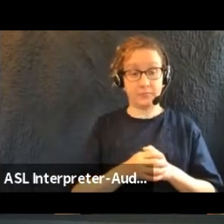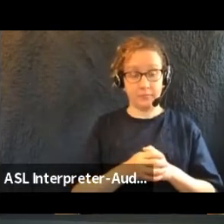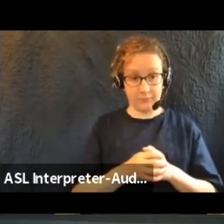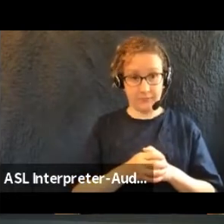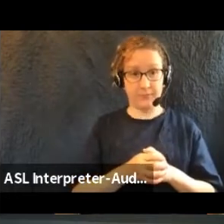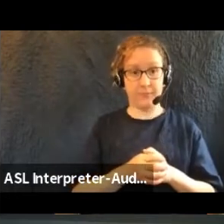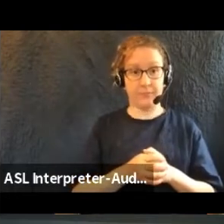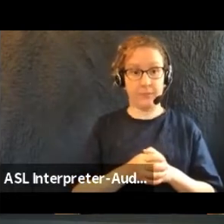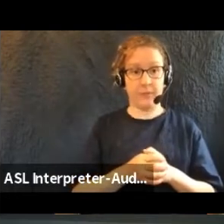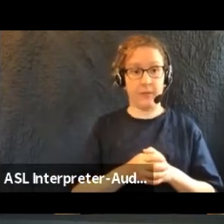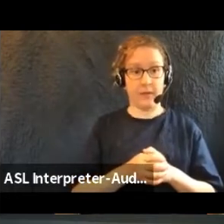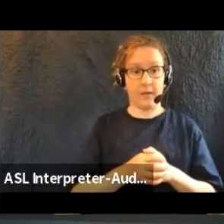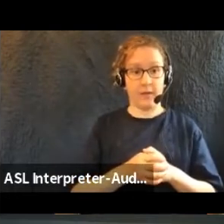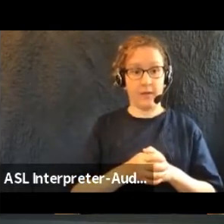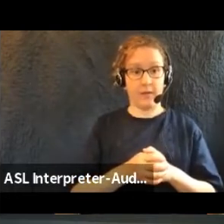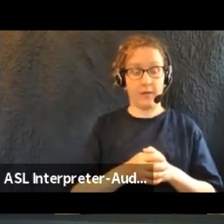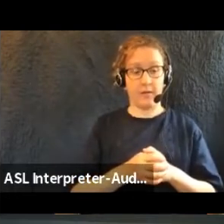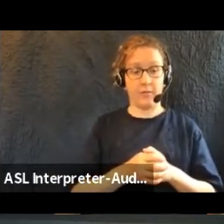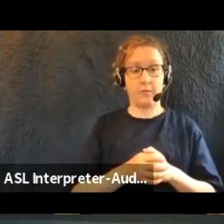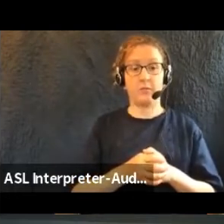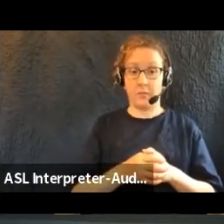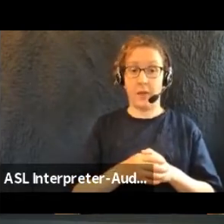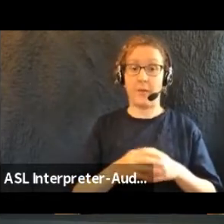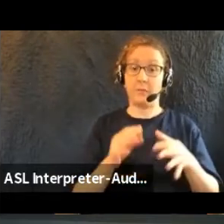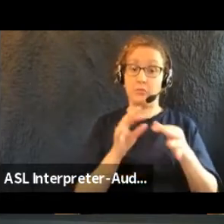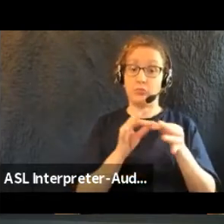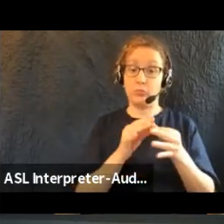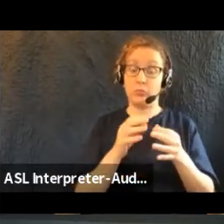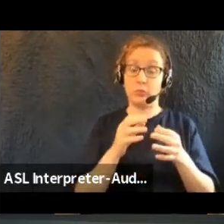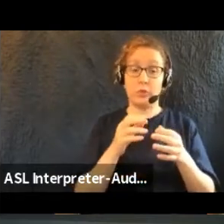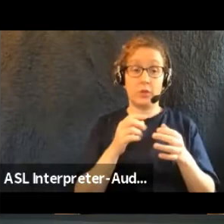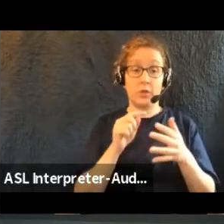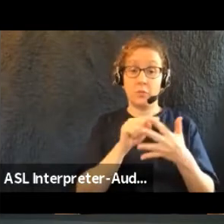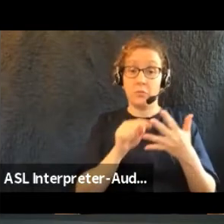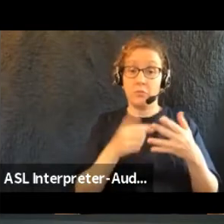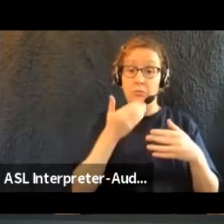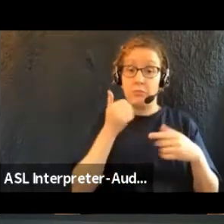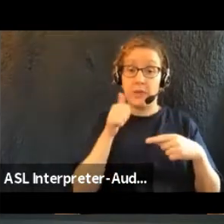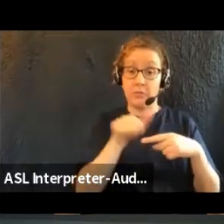So we're going to talk a little bit about some of the best practices that Jamie and